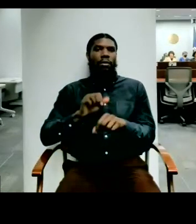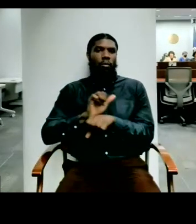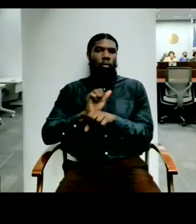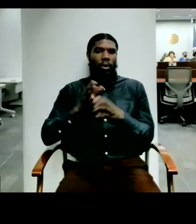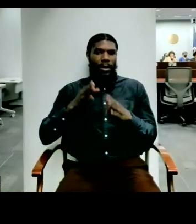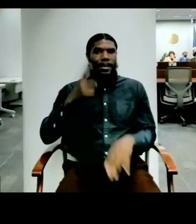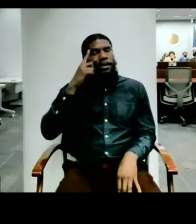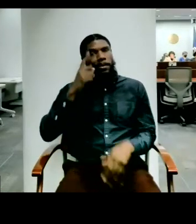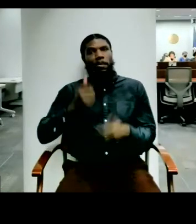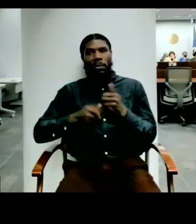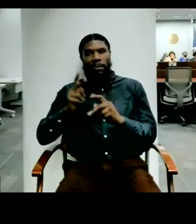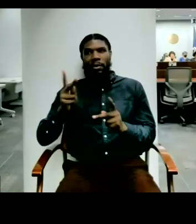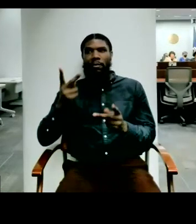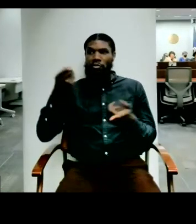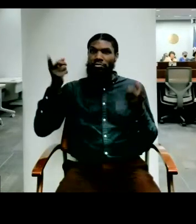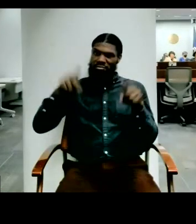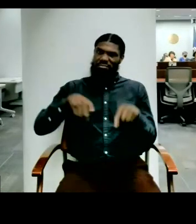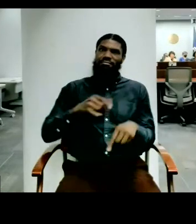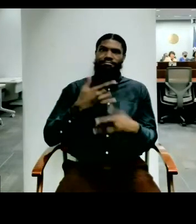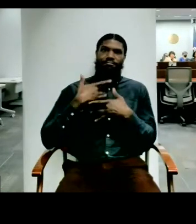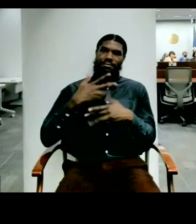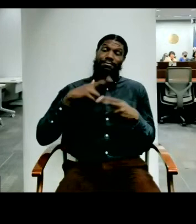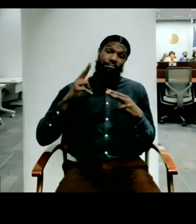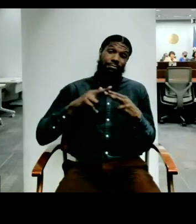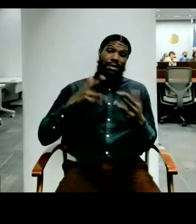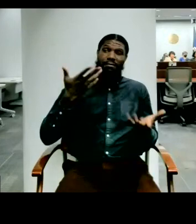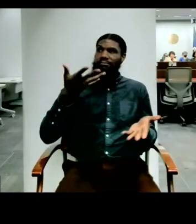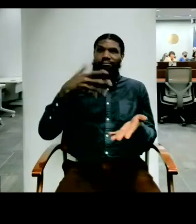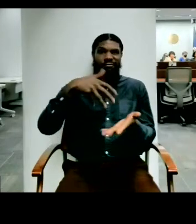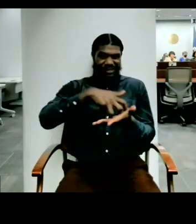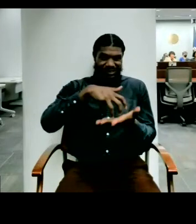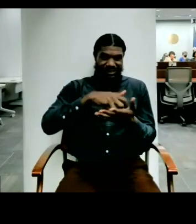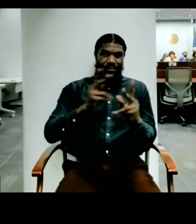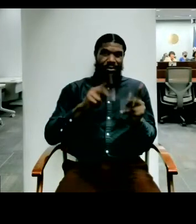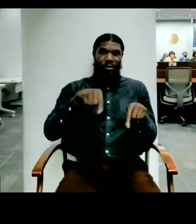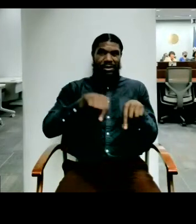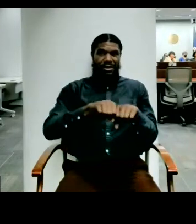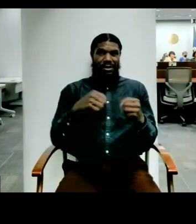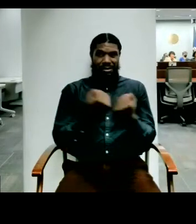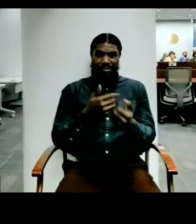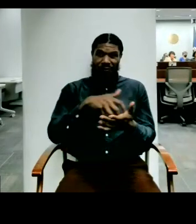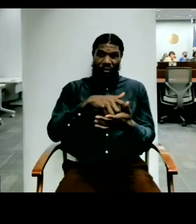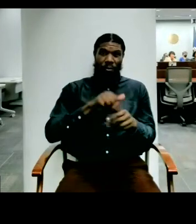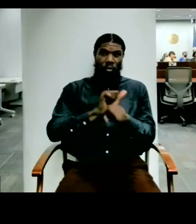are among most vulnerable people in our society, most vulnerable workers, I think that's for a